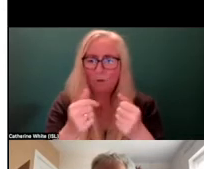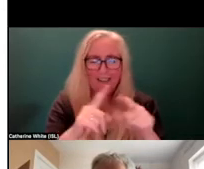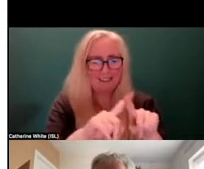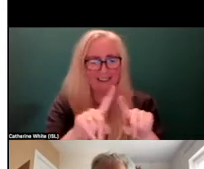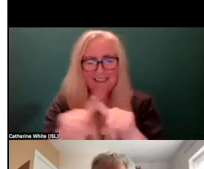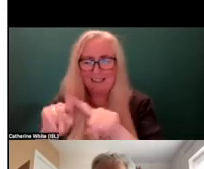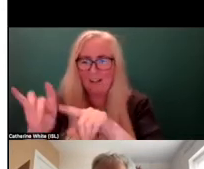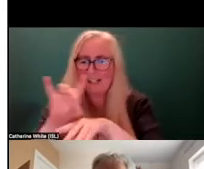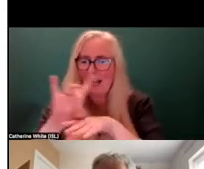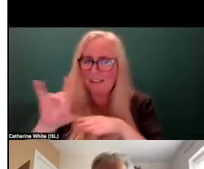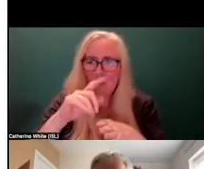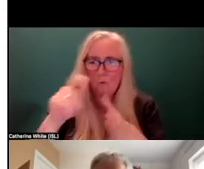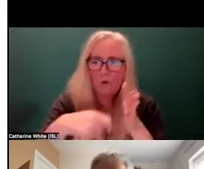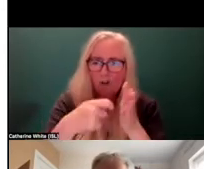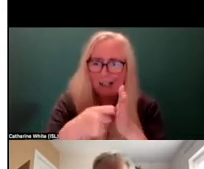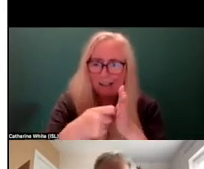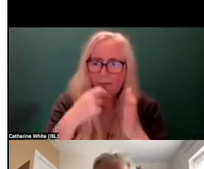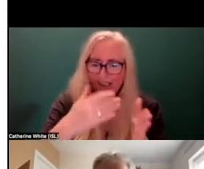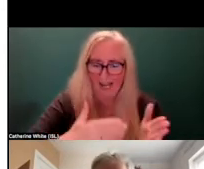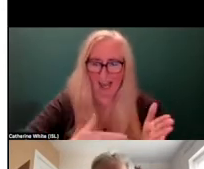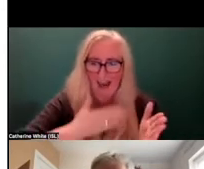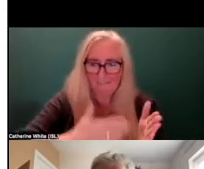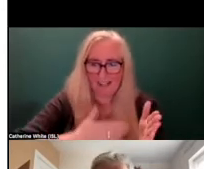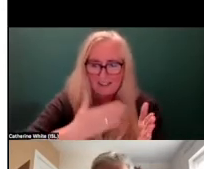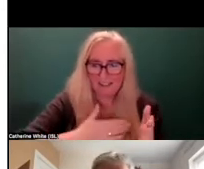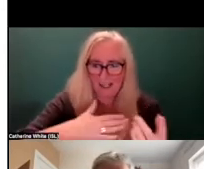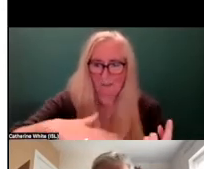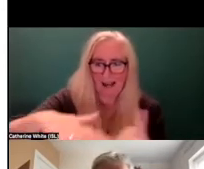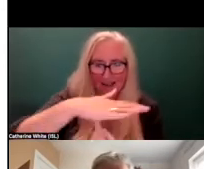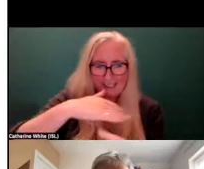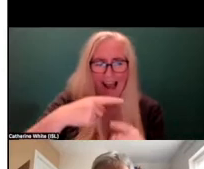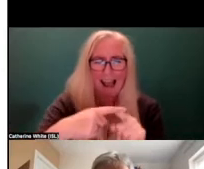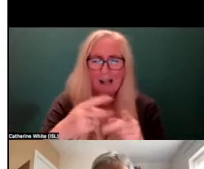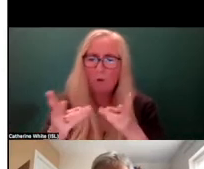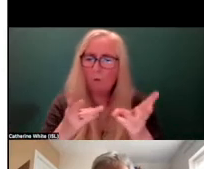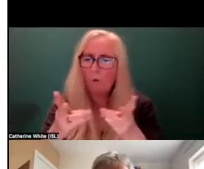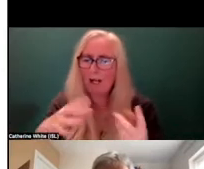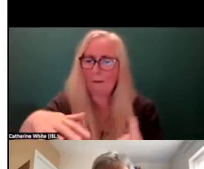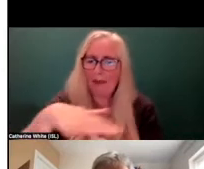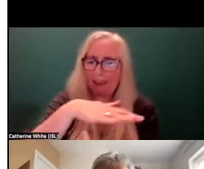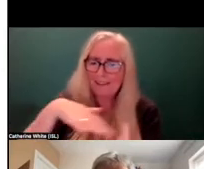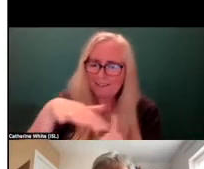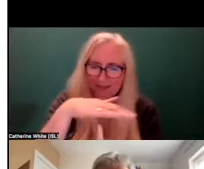these kinds of projects going forward because they are both living places and to some extent also working places.